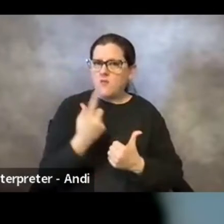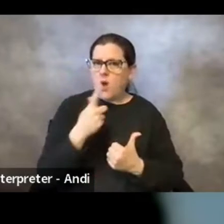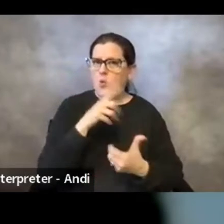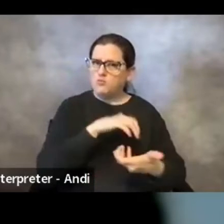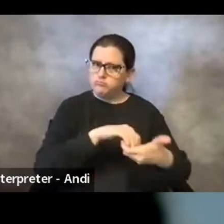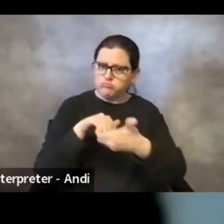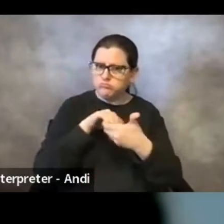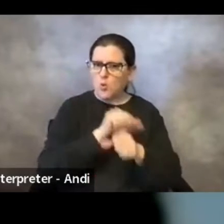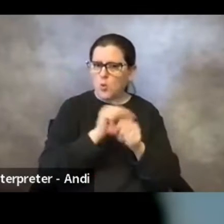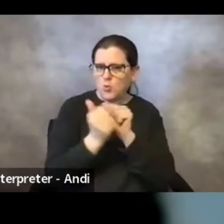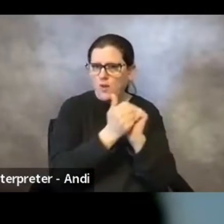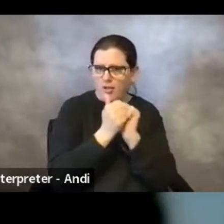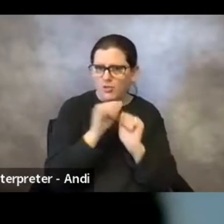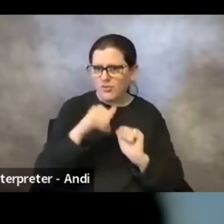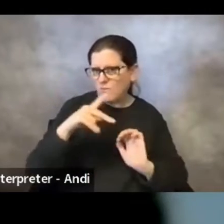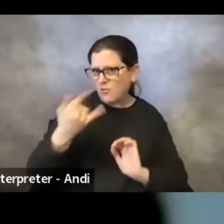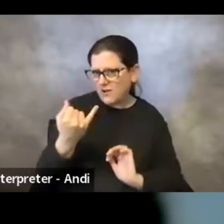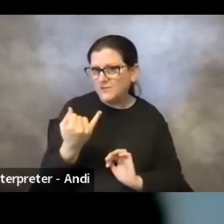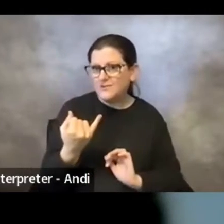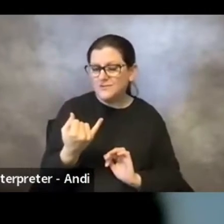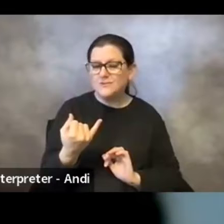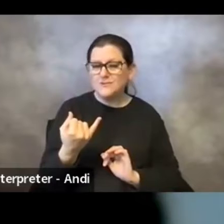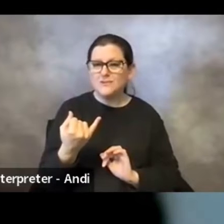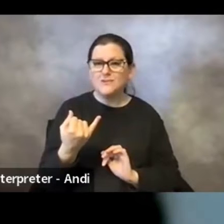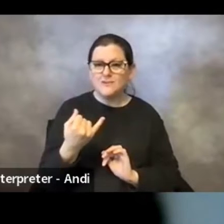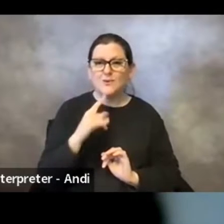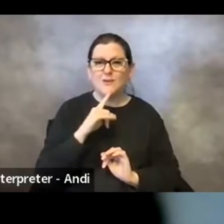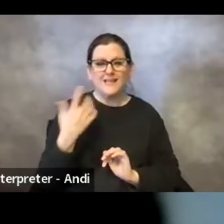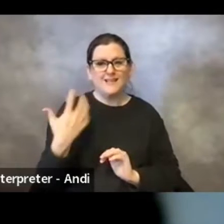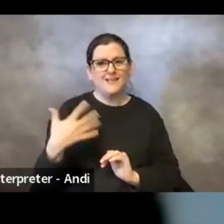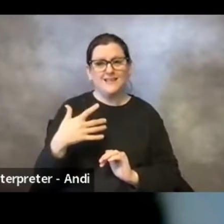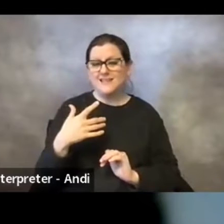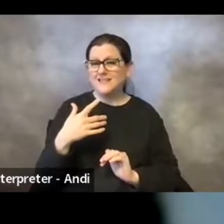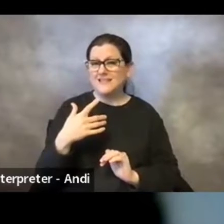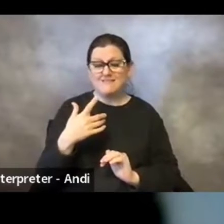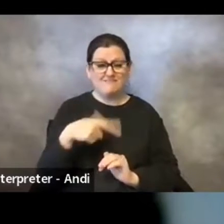on the project. And, you know, I think it was really it's been really it's been really well received. And let me say so far